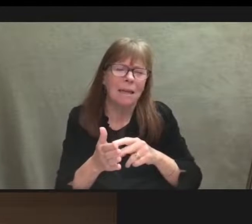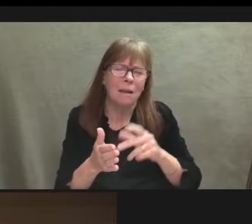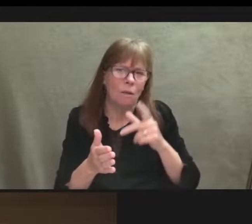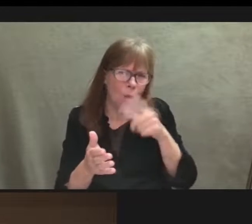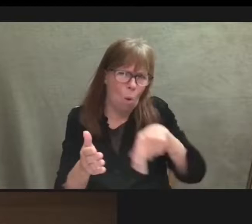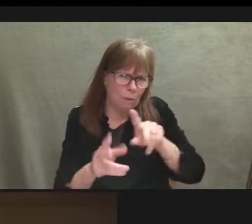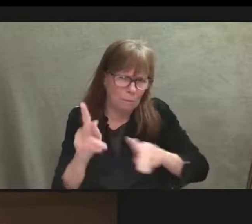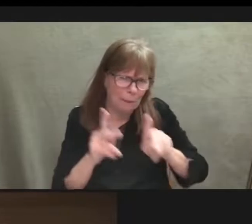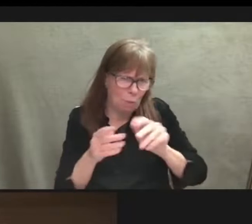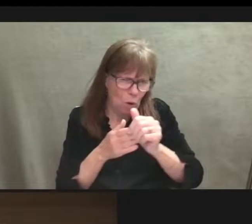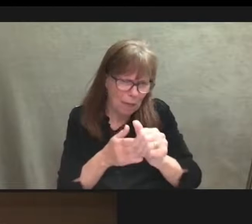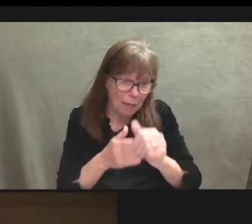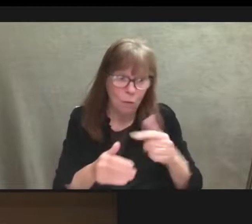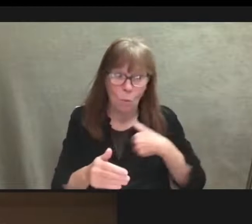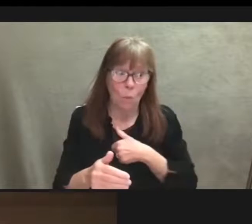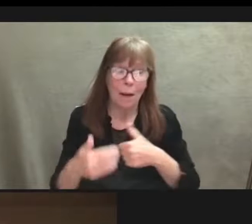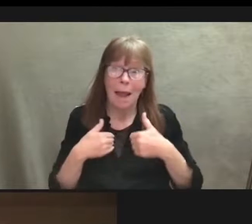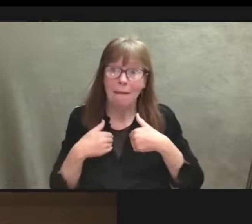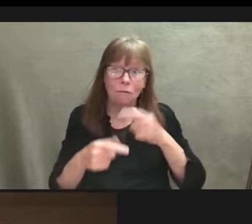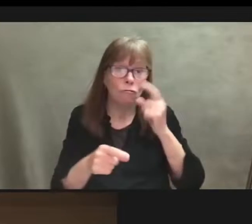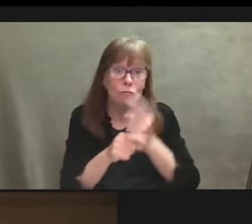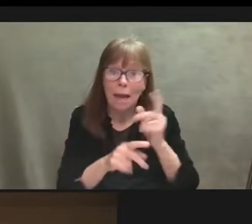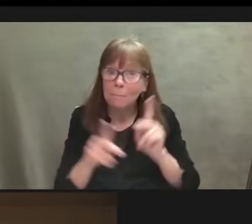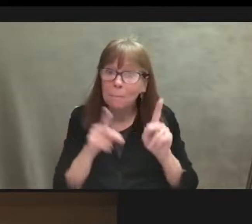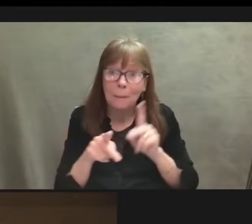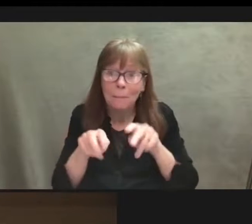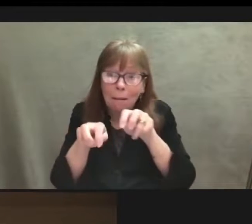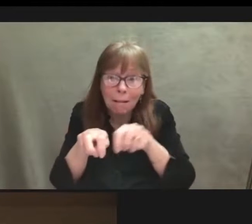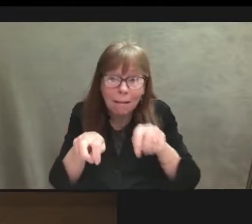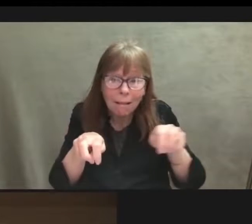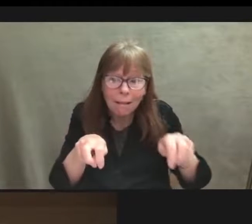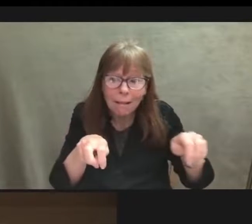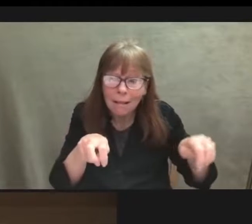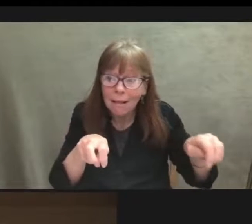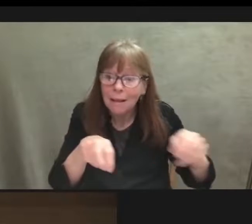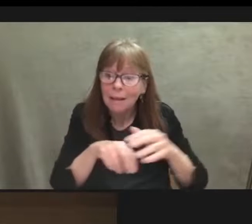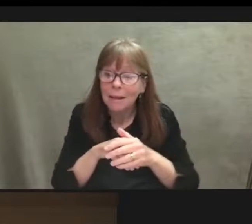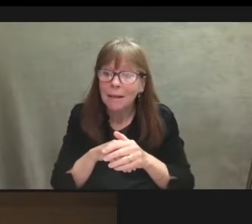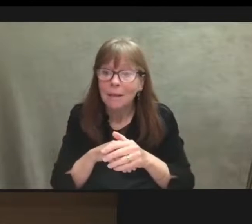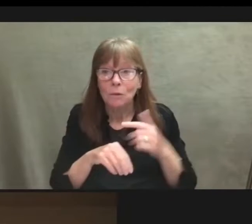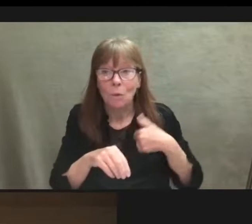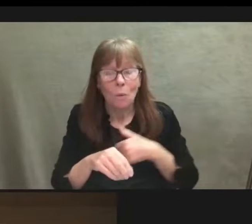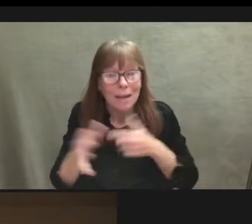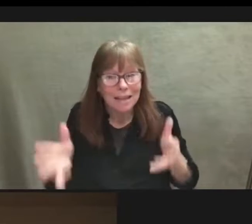thinking about our privilege? I mean, especially the part about disability rights centering